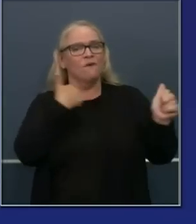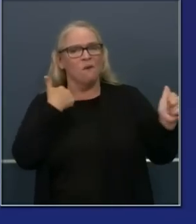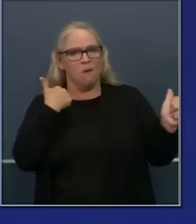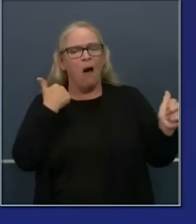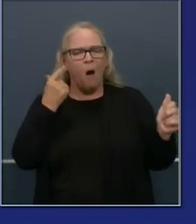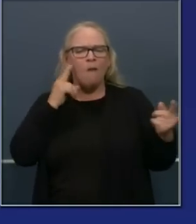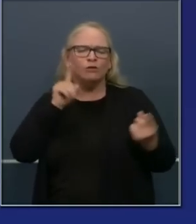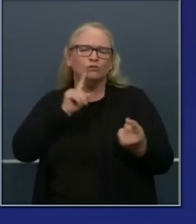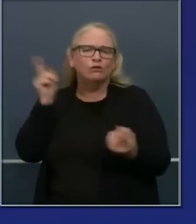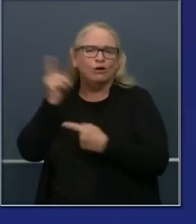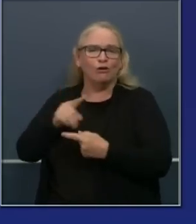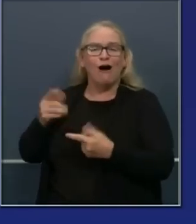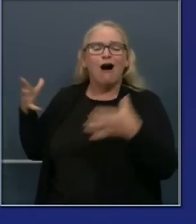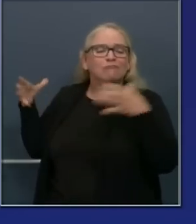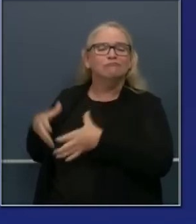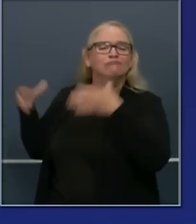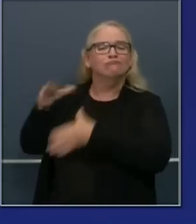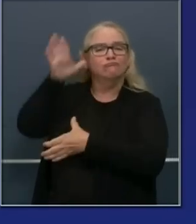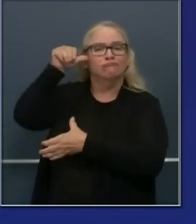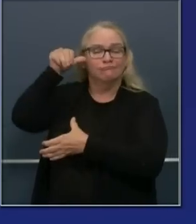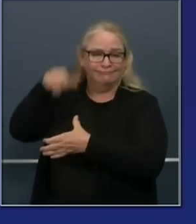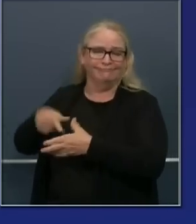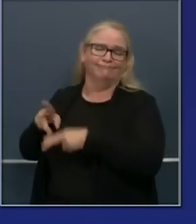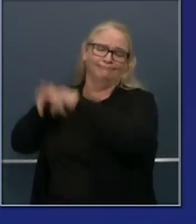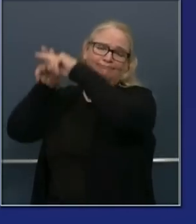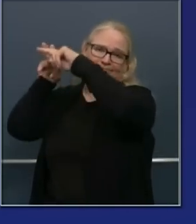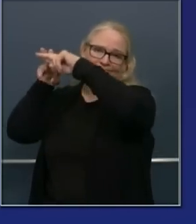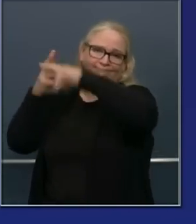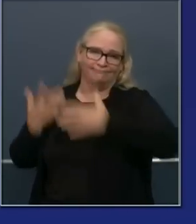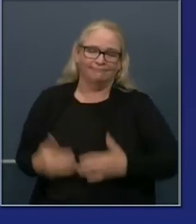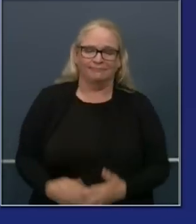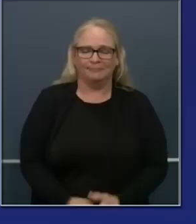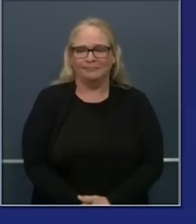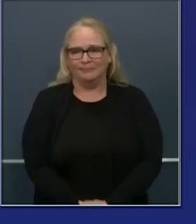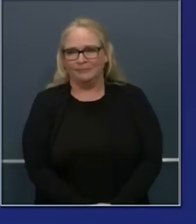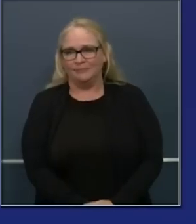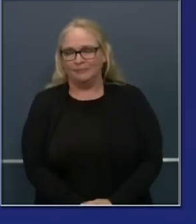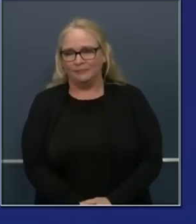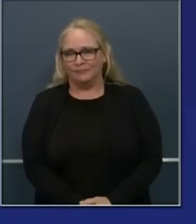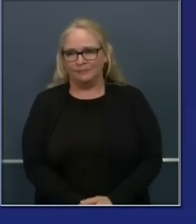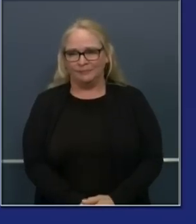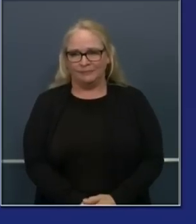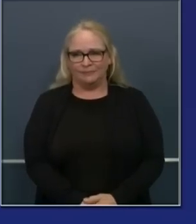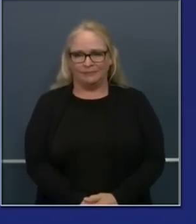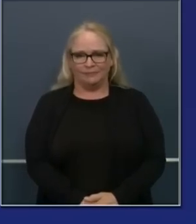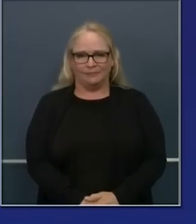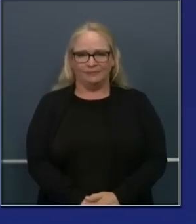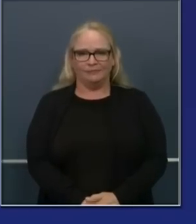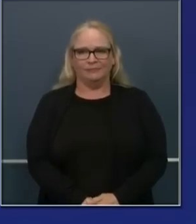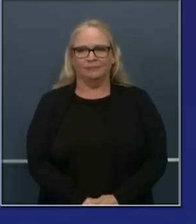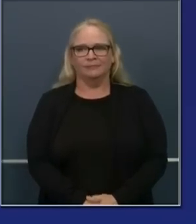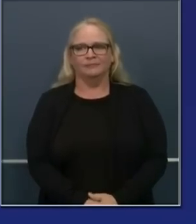INTO CLOSE CONTACT WITH DAY-TO- DAY WORK WE DO.